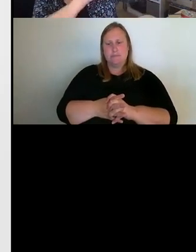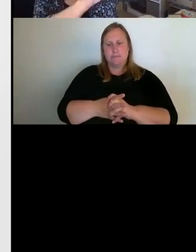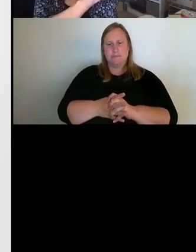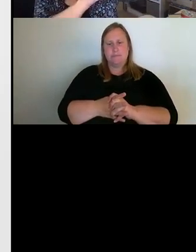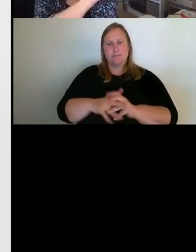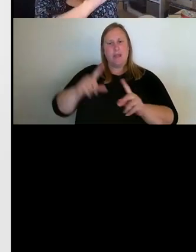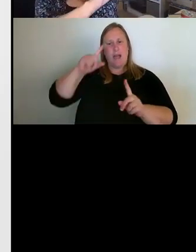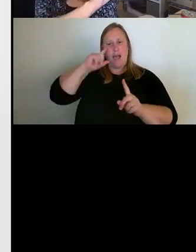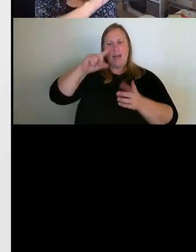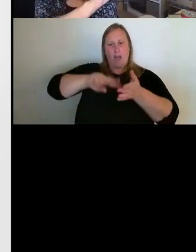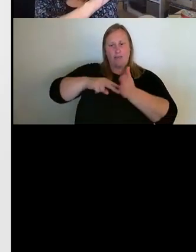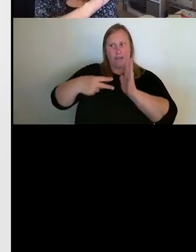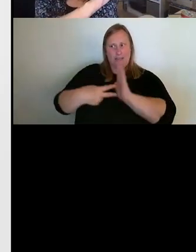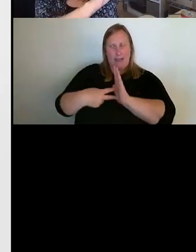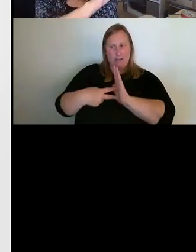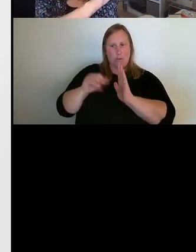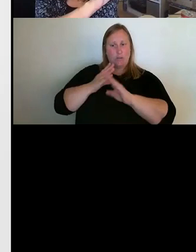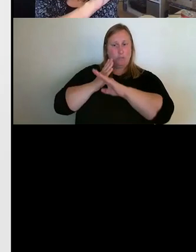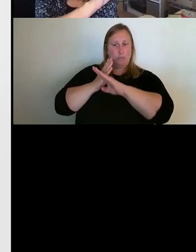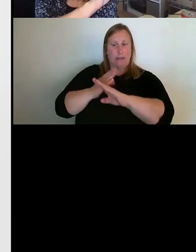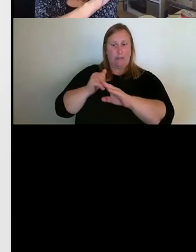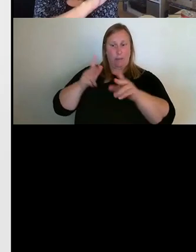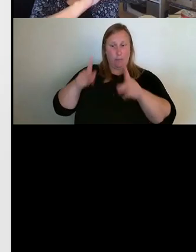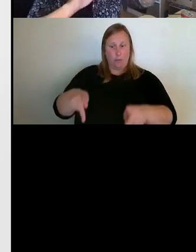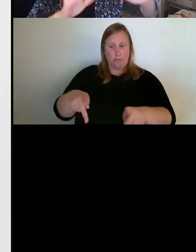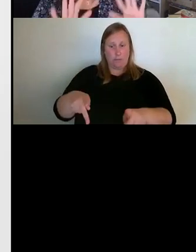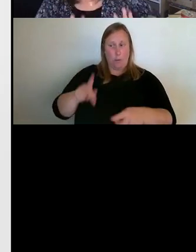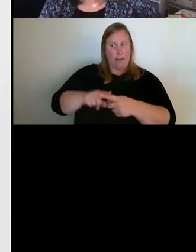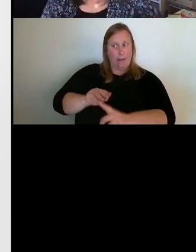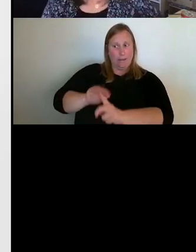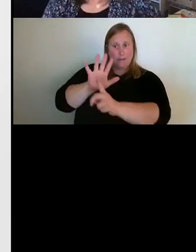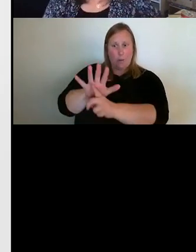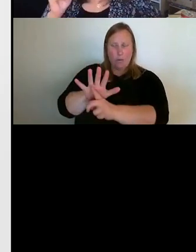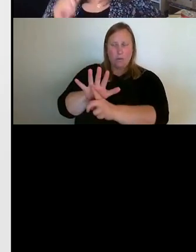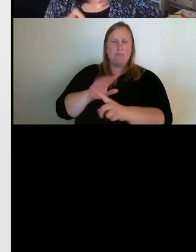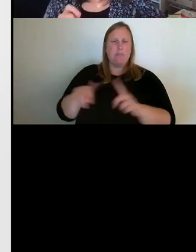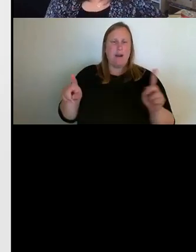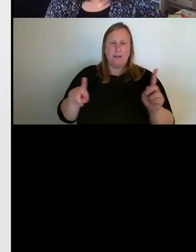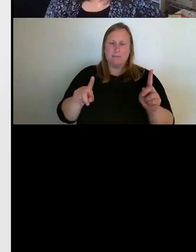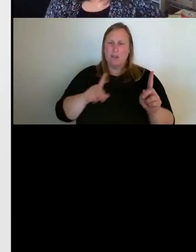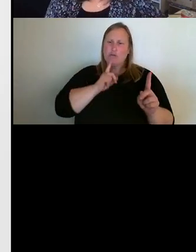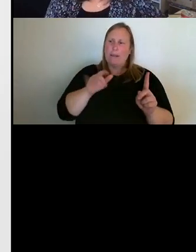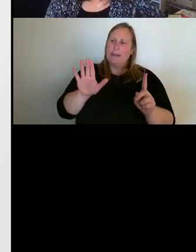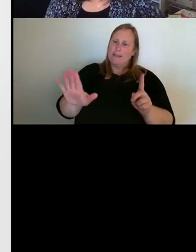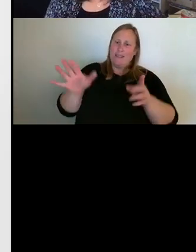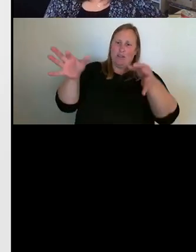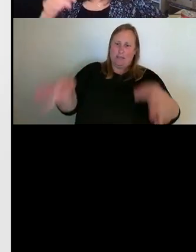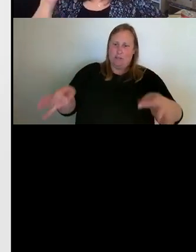from ever being exposed when in reality it was choice.